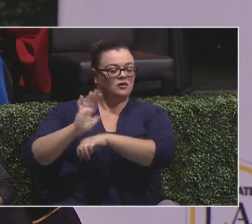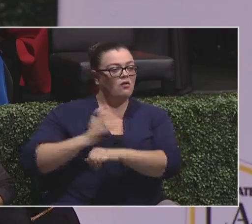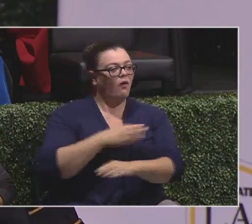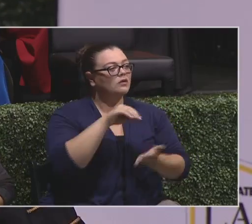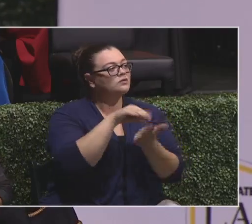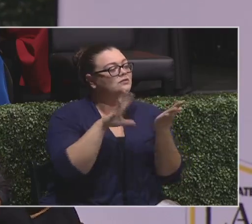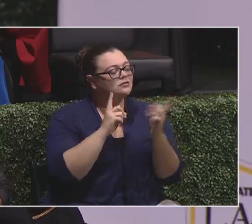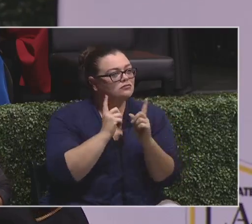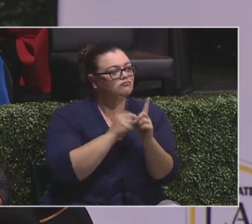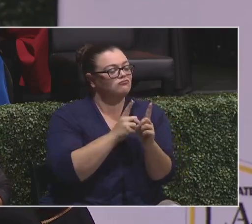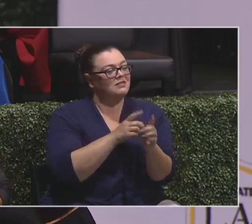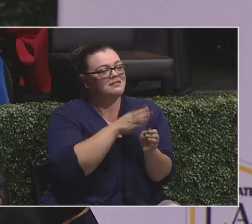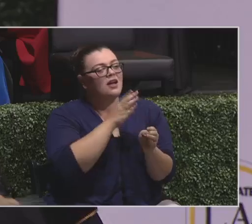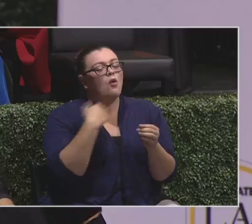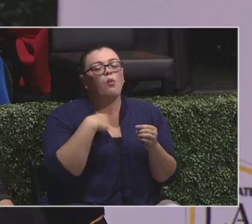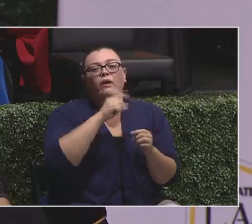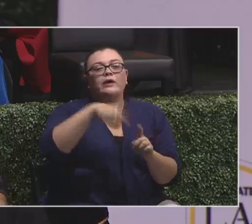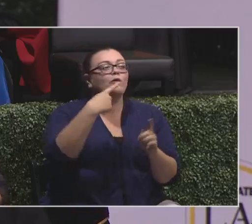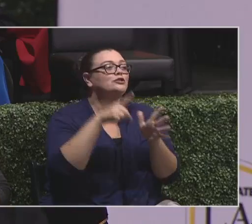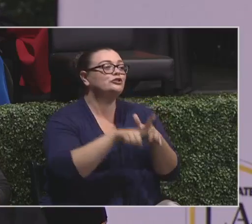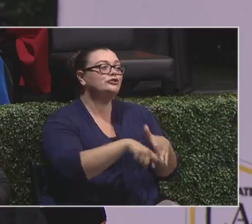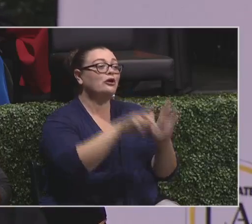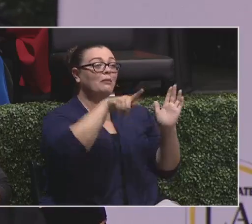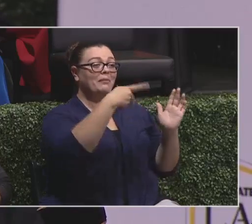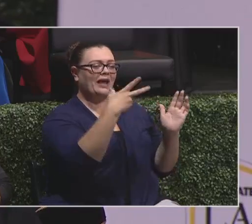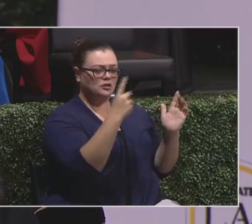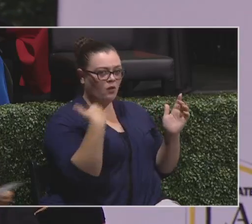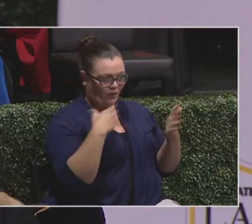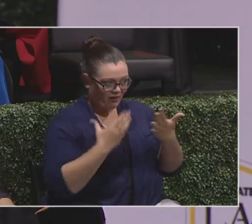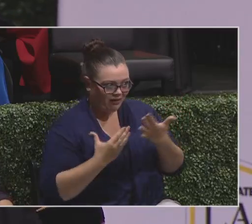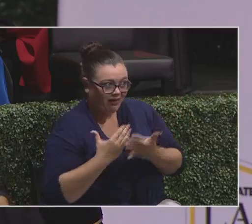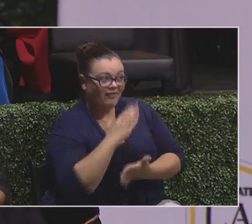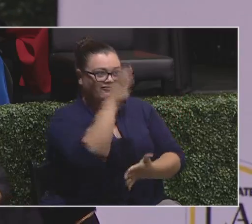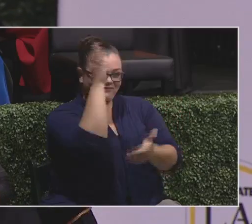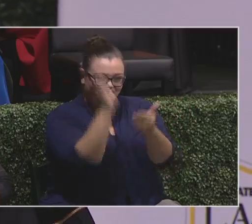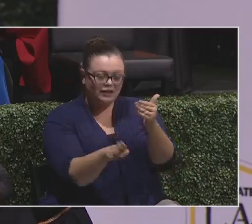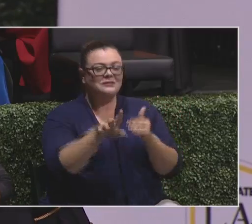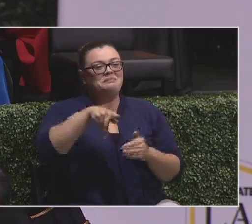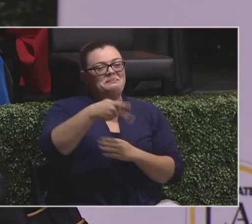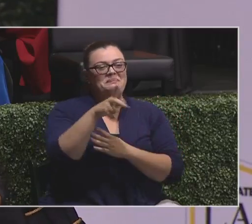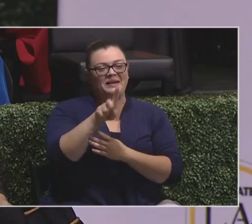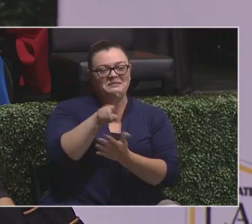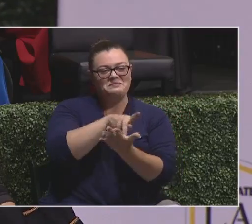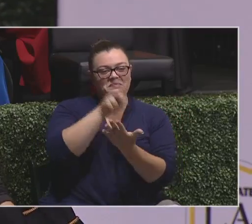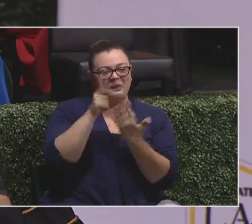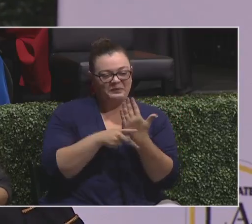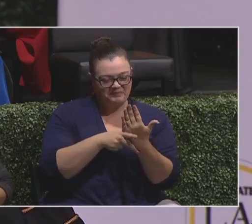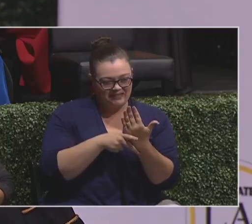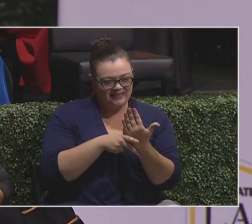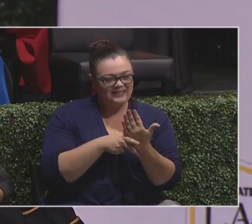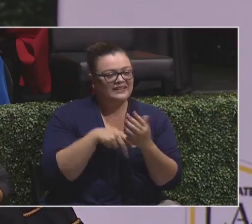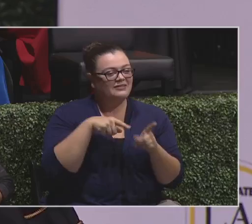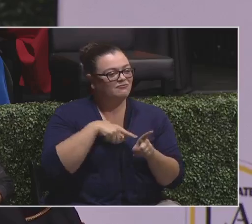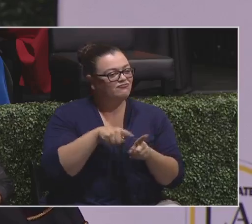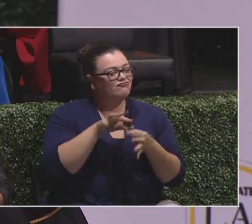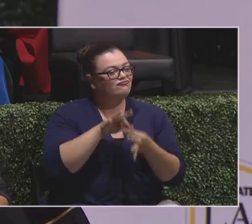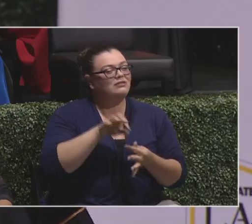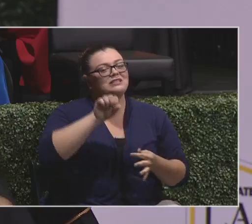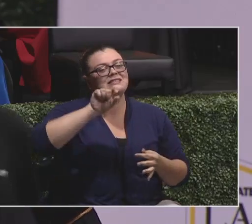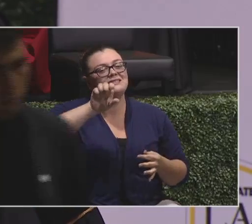ONCE AGAIN, THE NATIONAL SCIENCE FOUNDATION RANKS US YEAR AFTER YEAR AS NUMBER ONE FOR SENDING STUDENTS